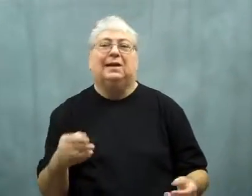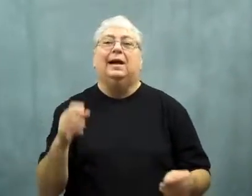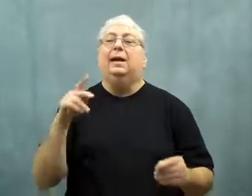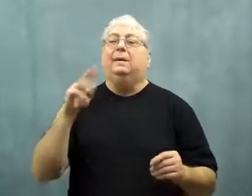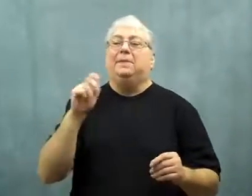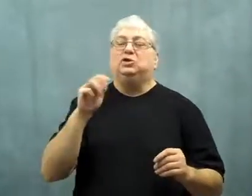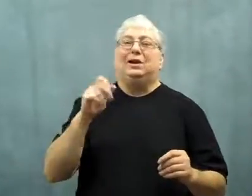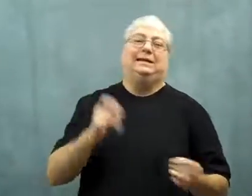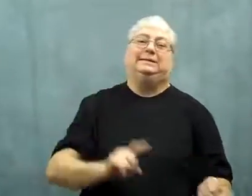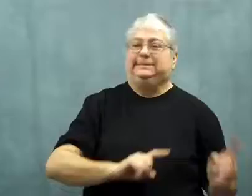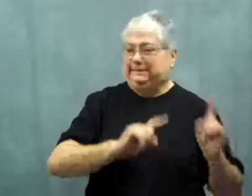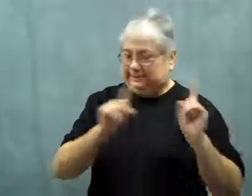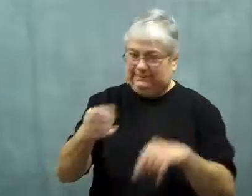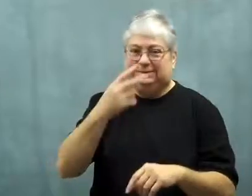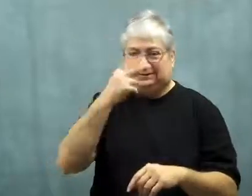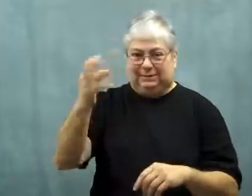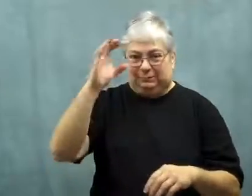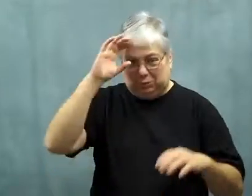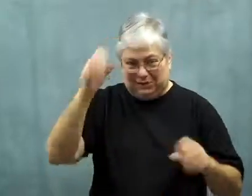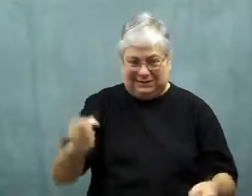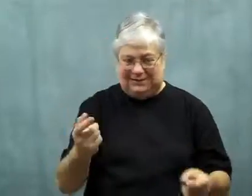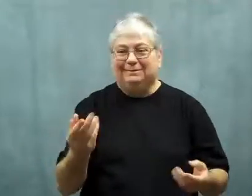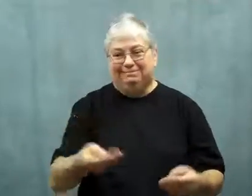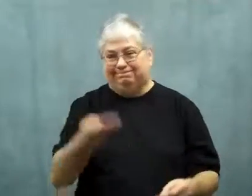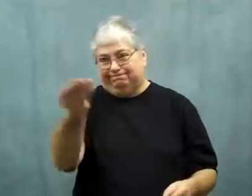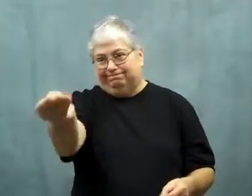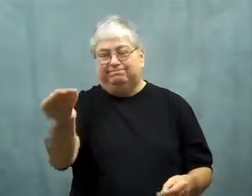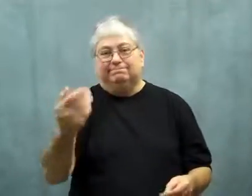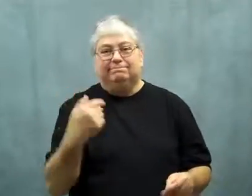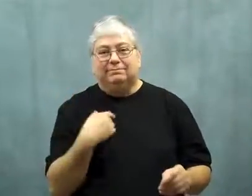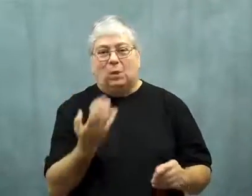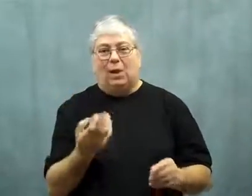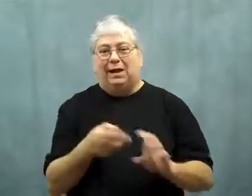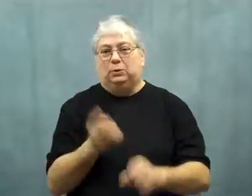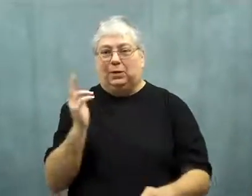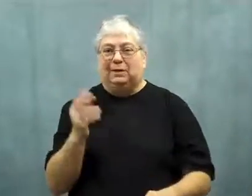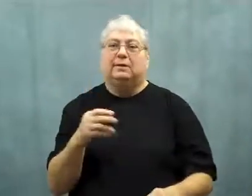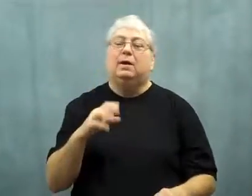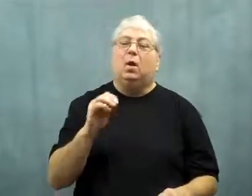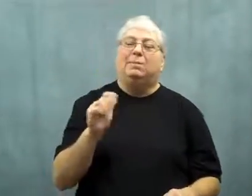Petraeus went to see Obama, and gave him his resignation.